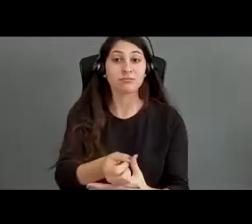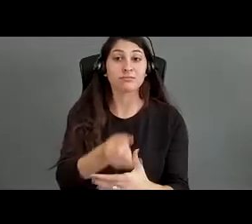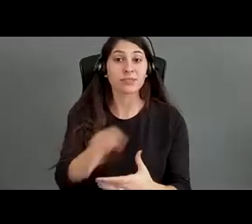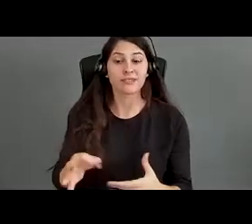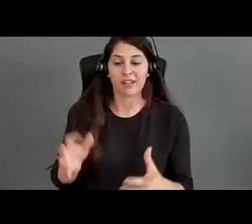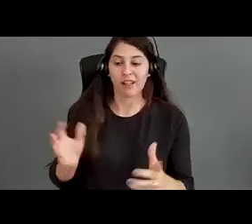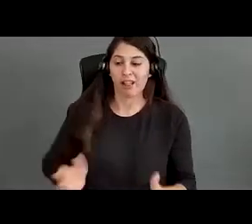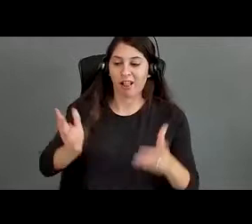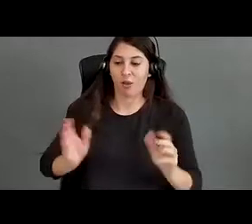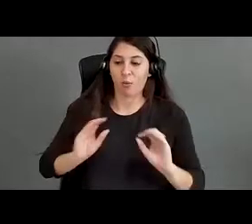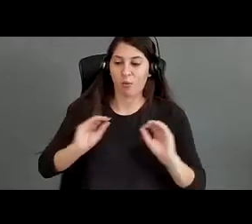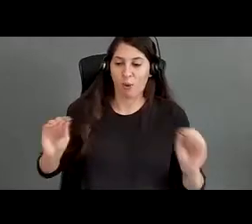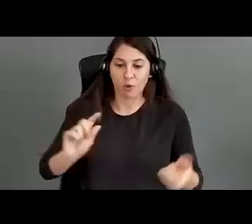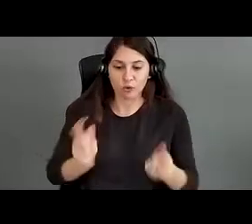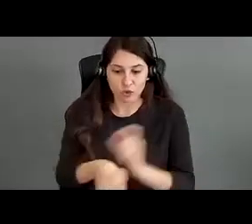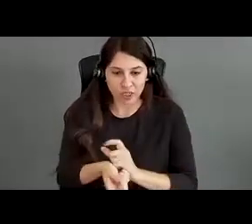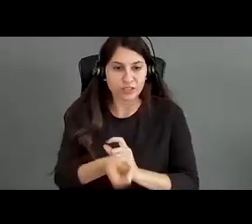the circle continues.